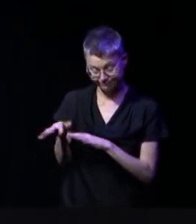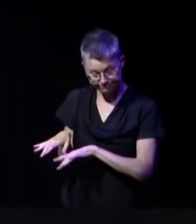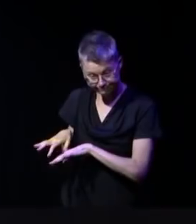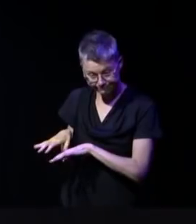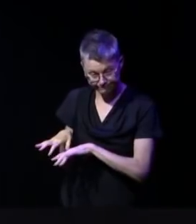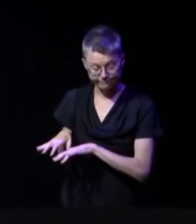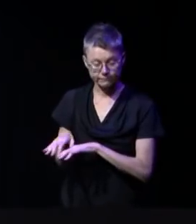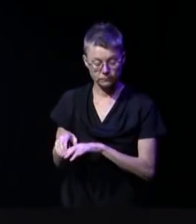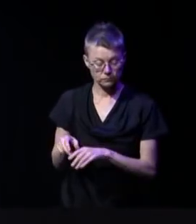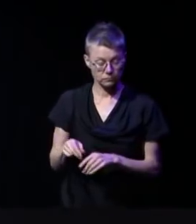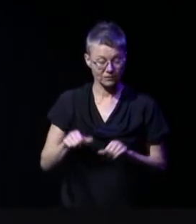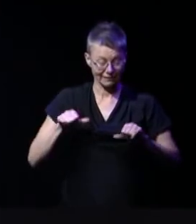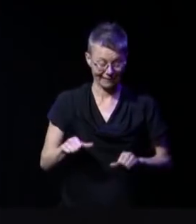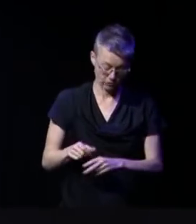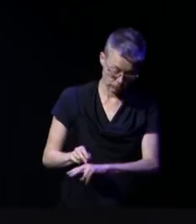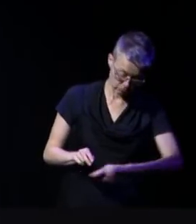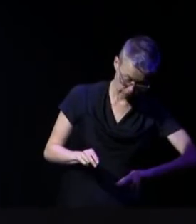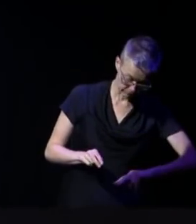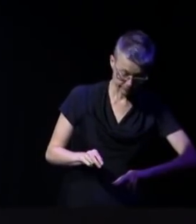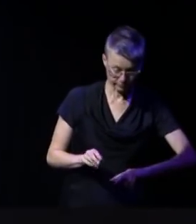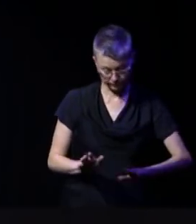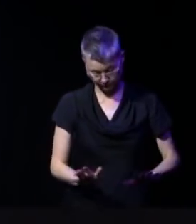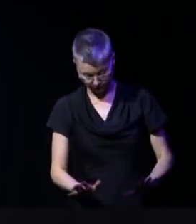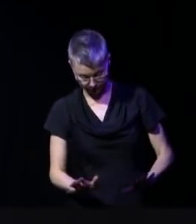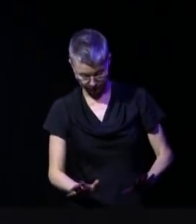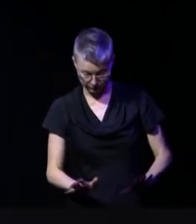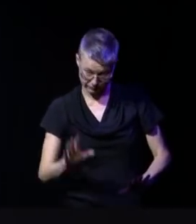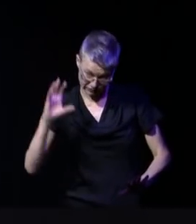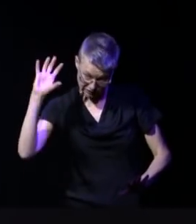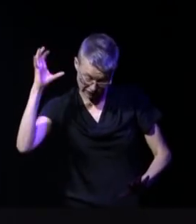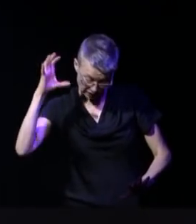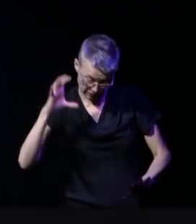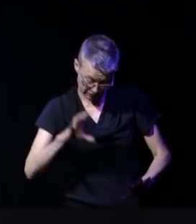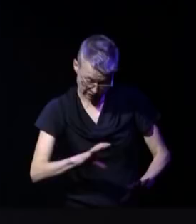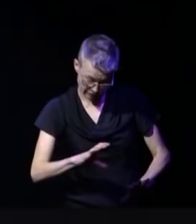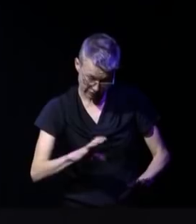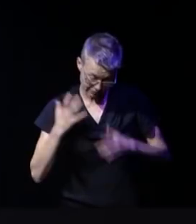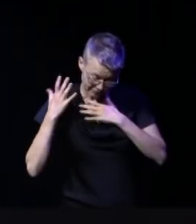in our living room positioning me just so in the sun so that my body was bathed in it.